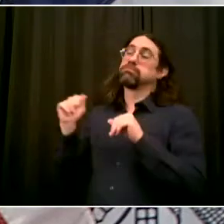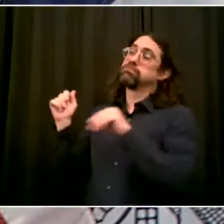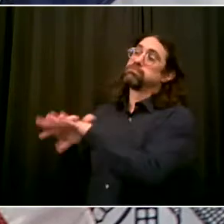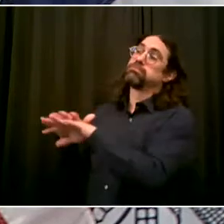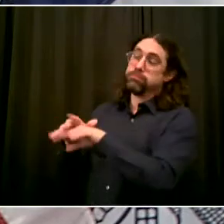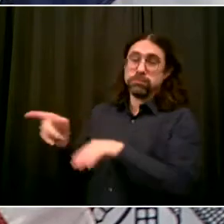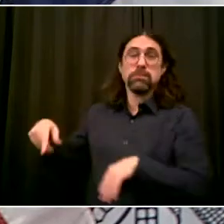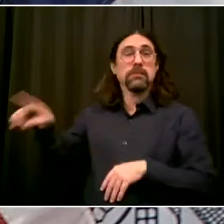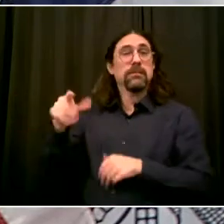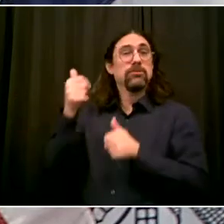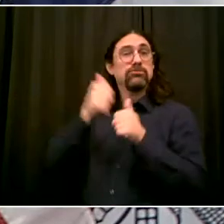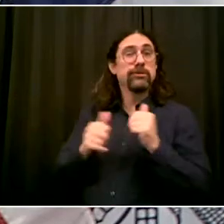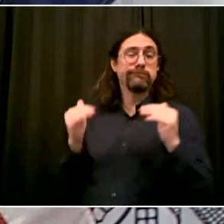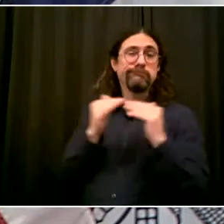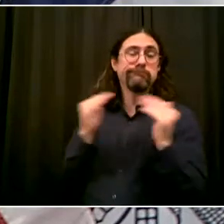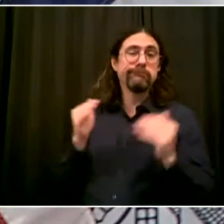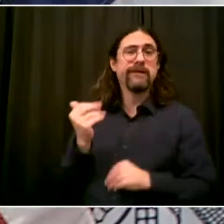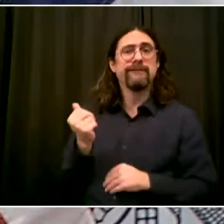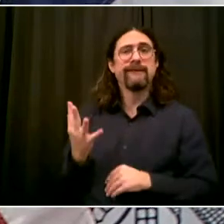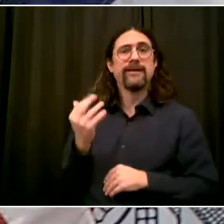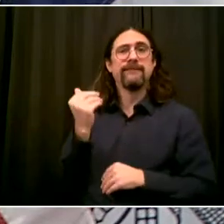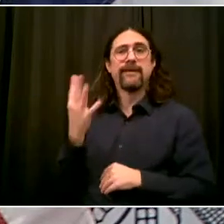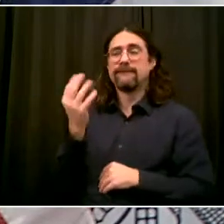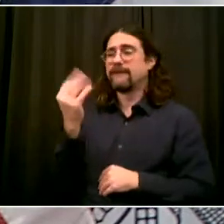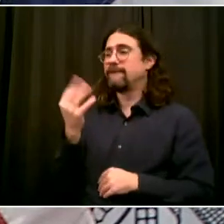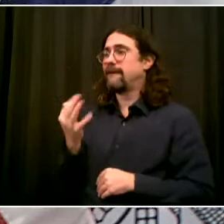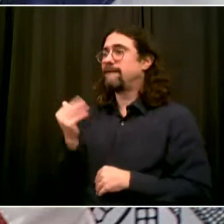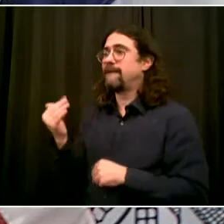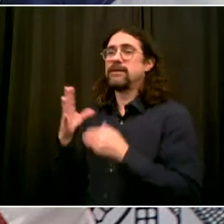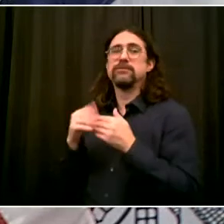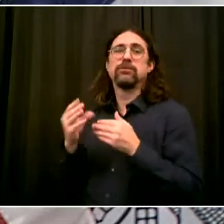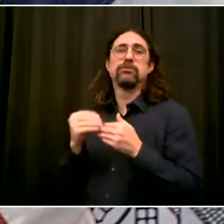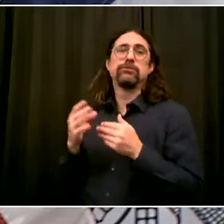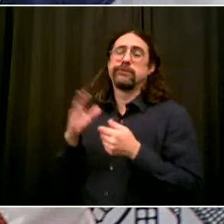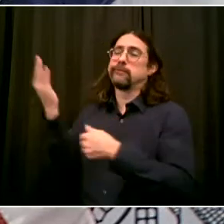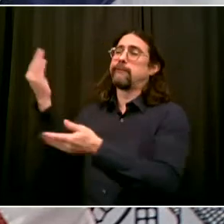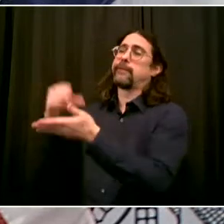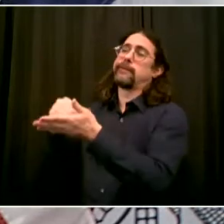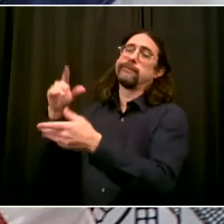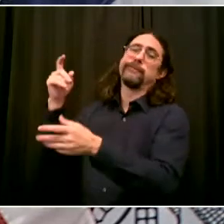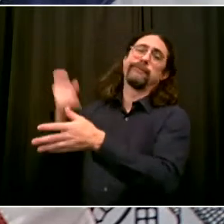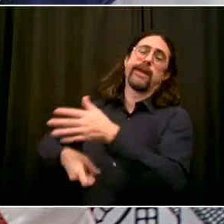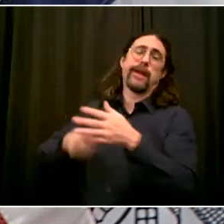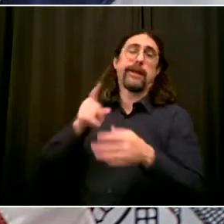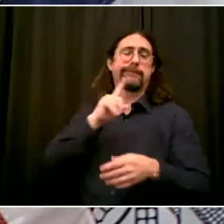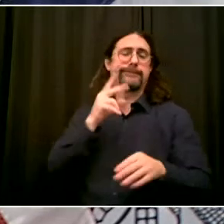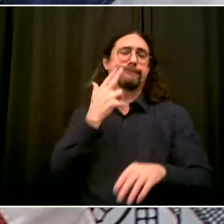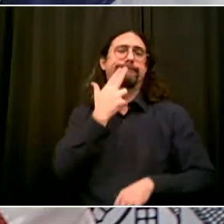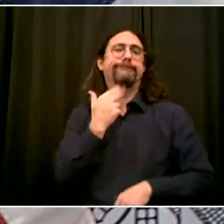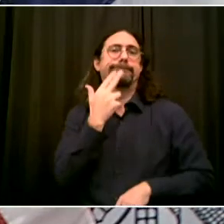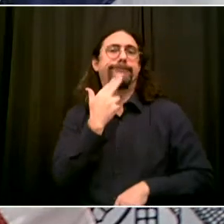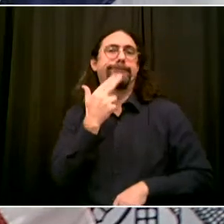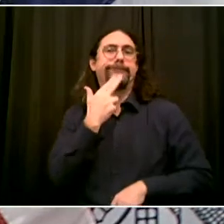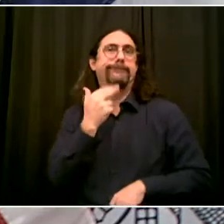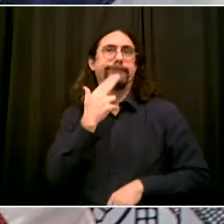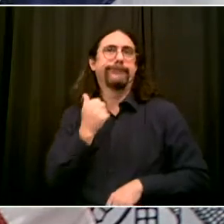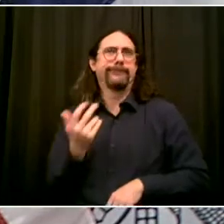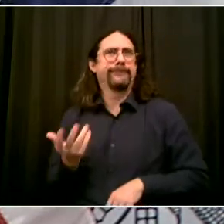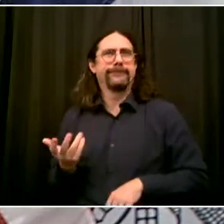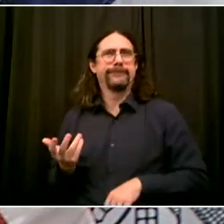DESIST OODERR IS CRUCIAL HHERE. FROM THIS POINT ON IF THERE IS ANY RFUTTRHE ILLEGAL ACTIVITY AND THAT